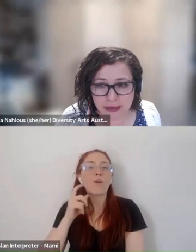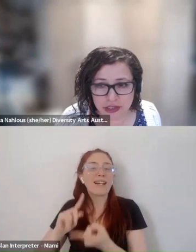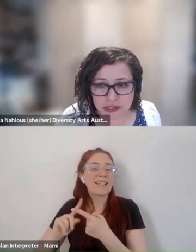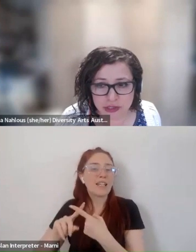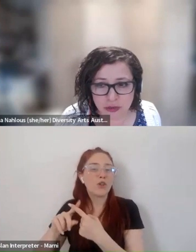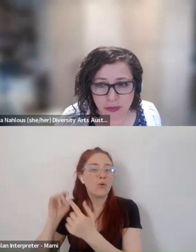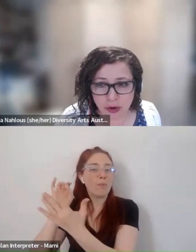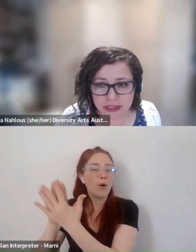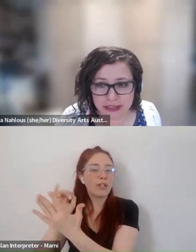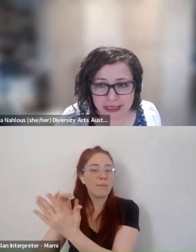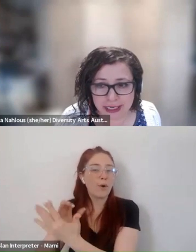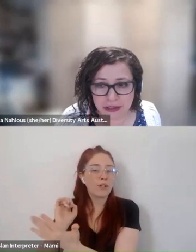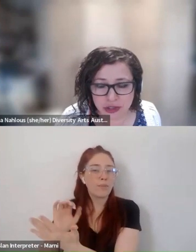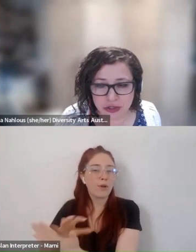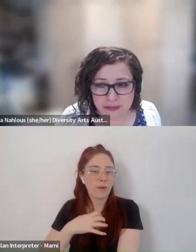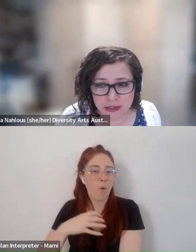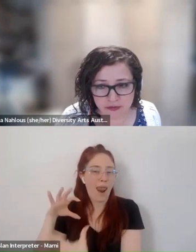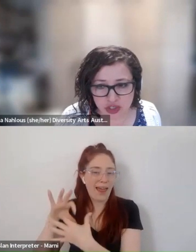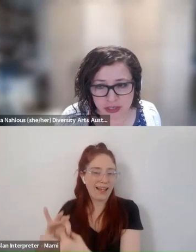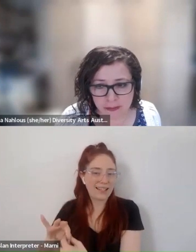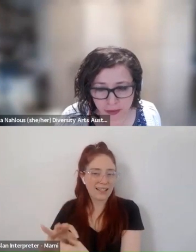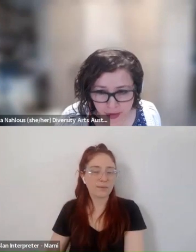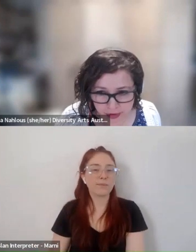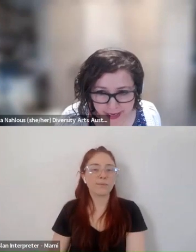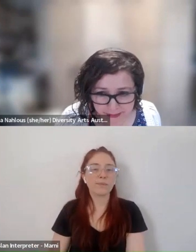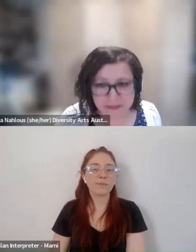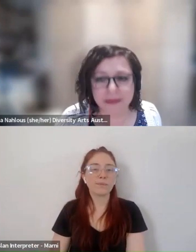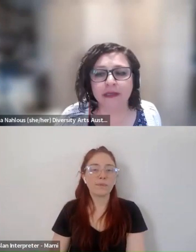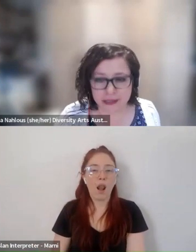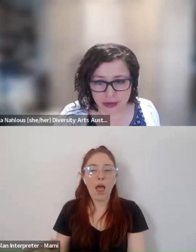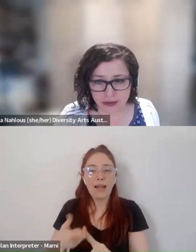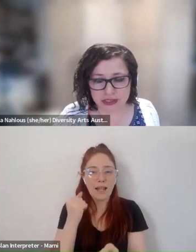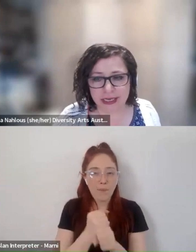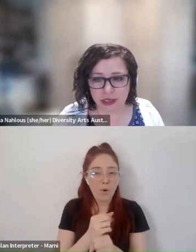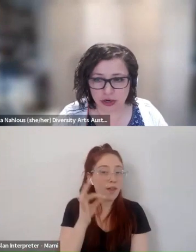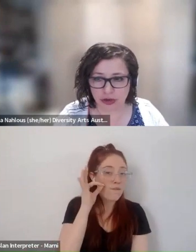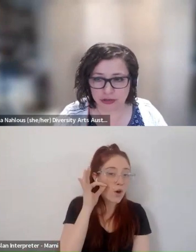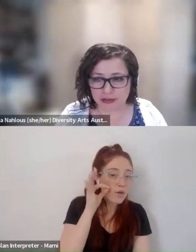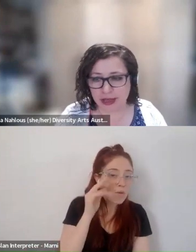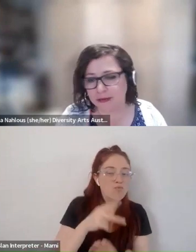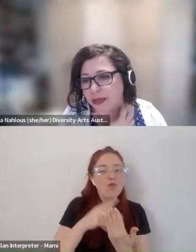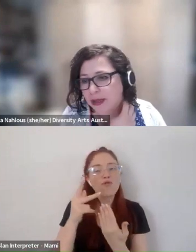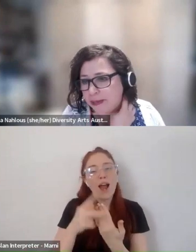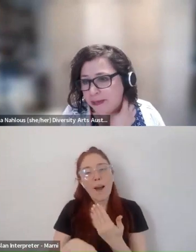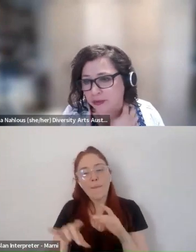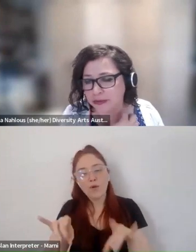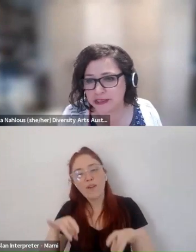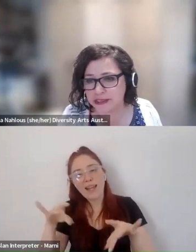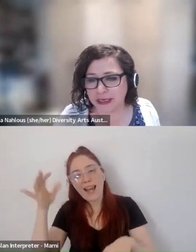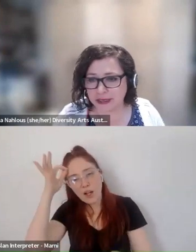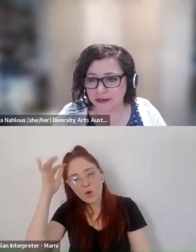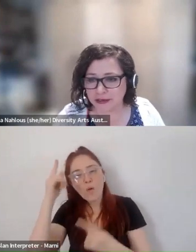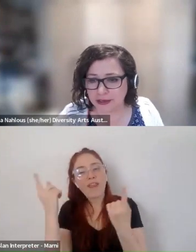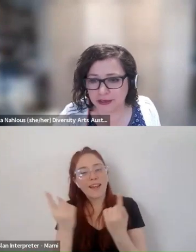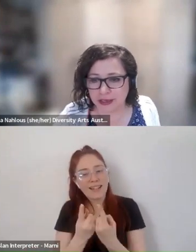and she's also popped a link into the observership program. So I'm just letting you know, so that people listening can can